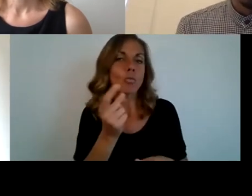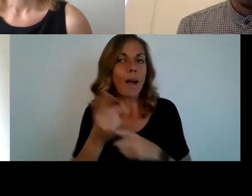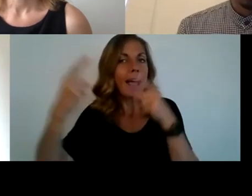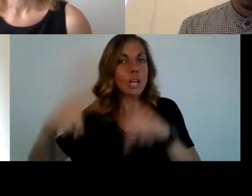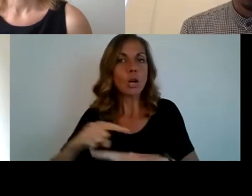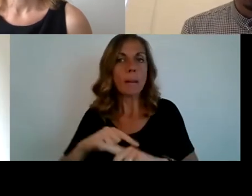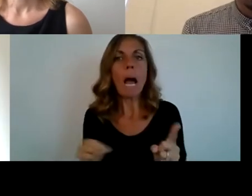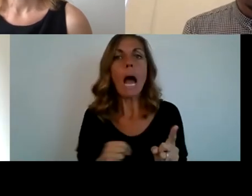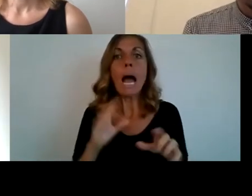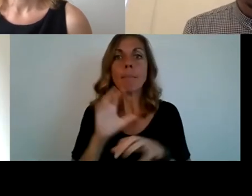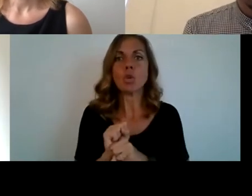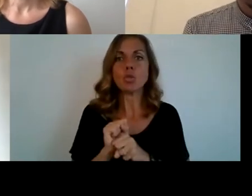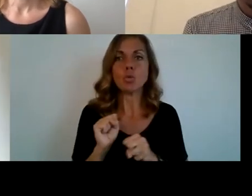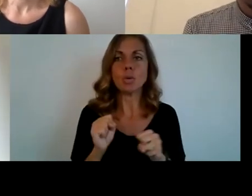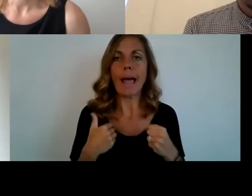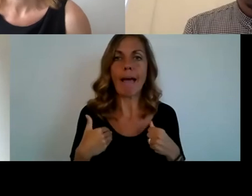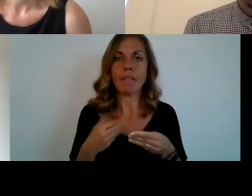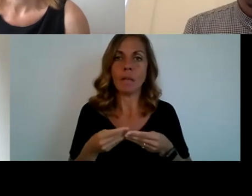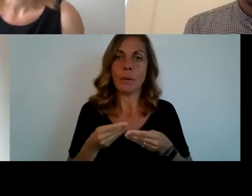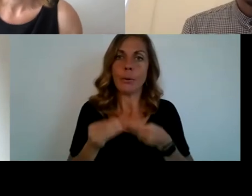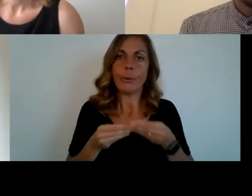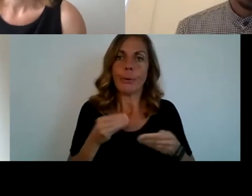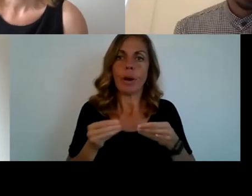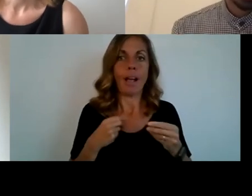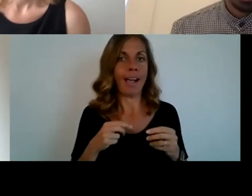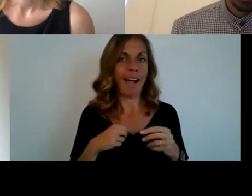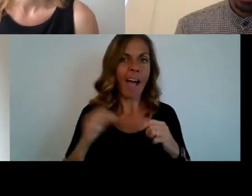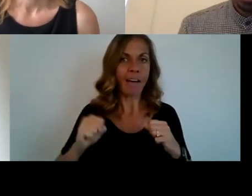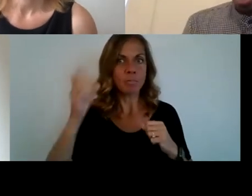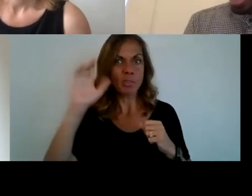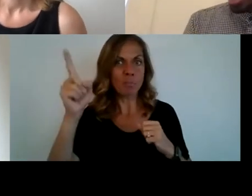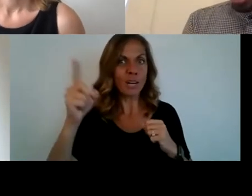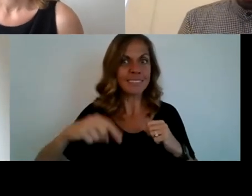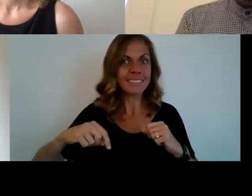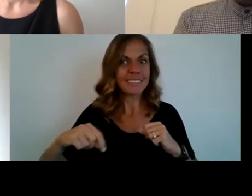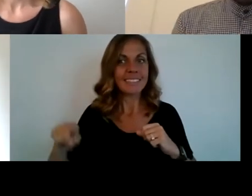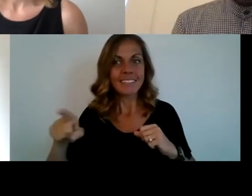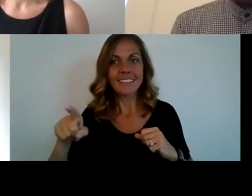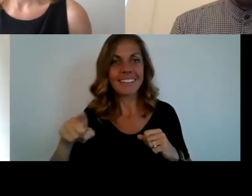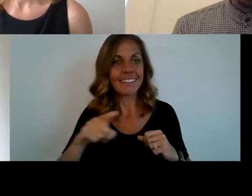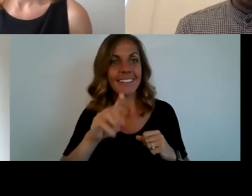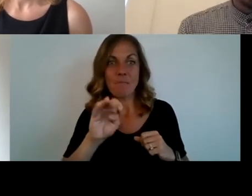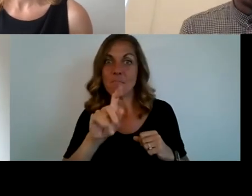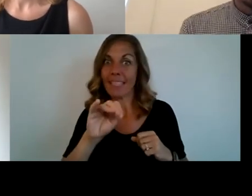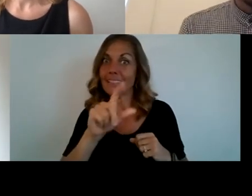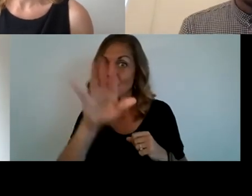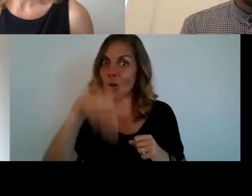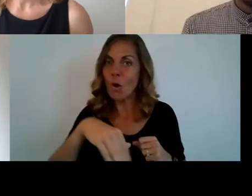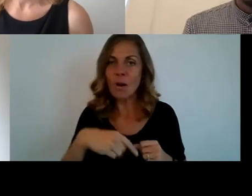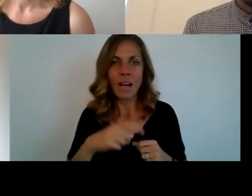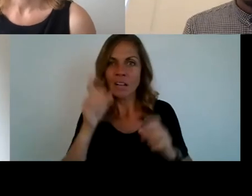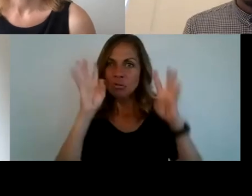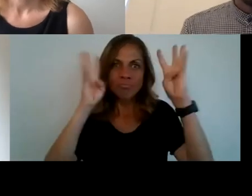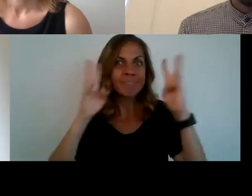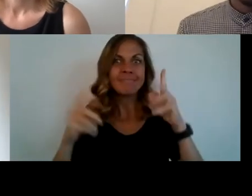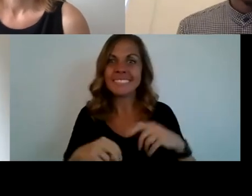being scrappy, if you will. Melinda, you know. I mean, a lot of the work, a lot of the systemic